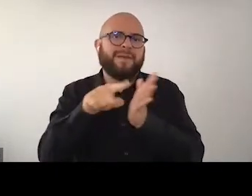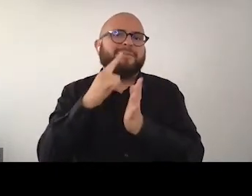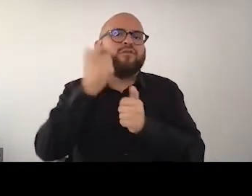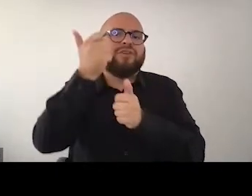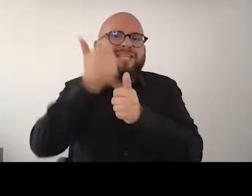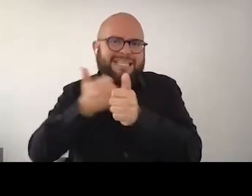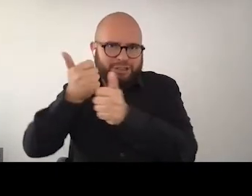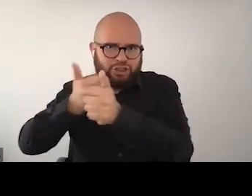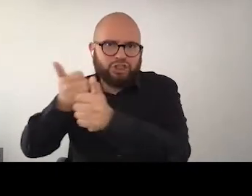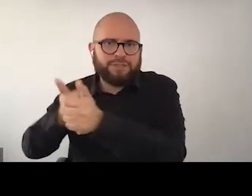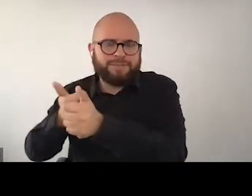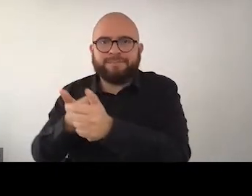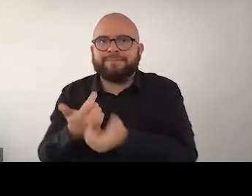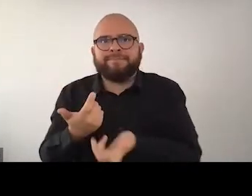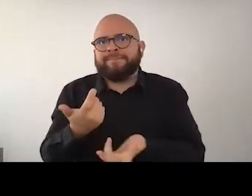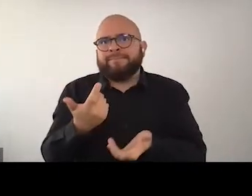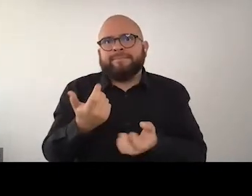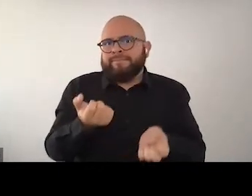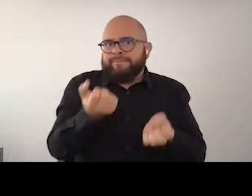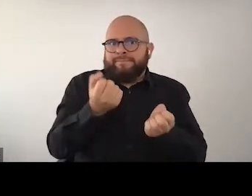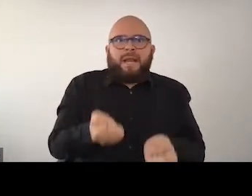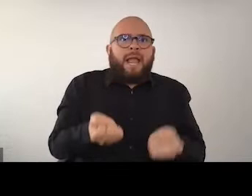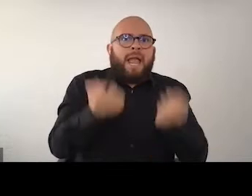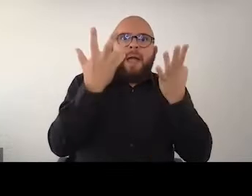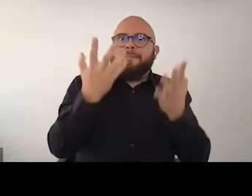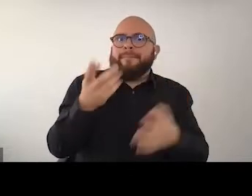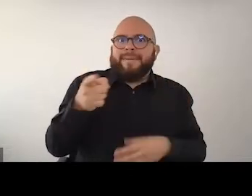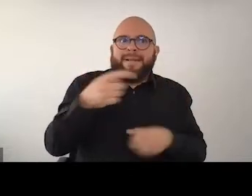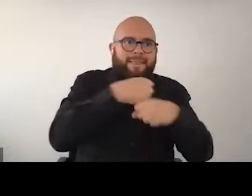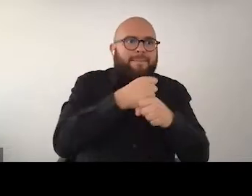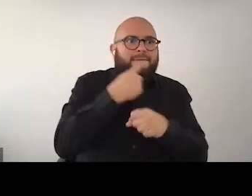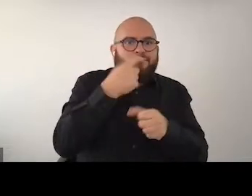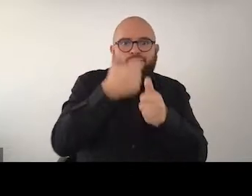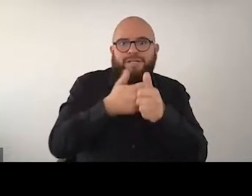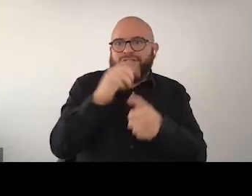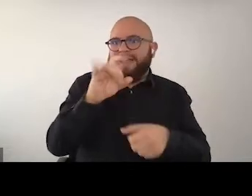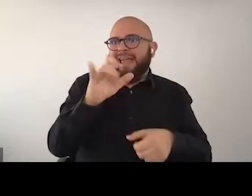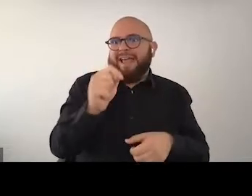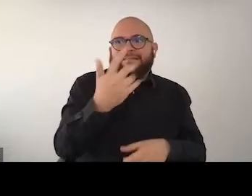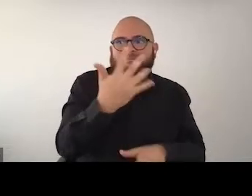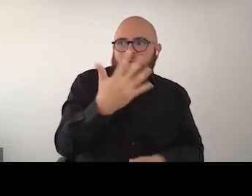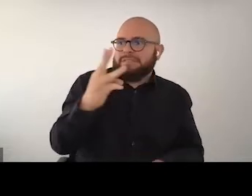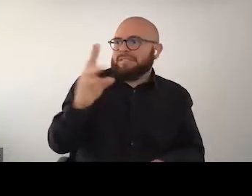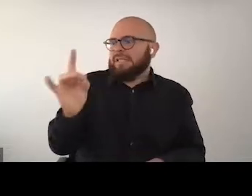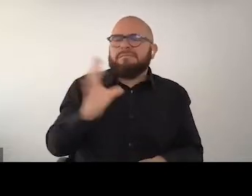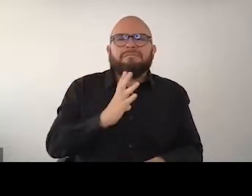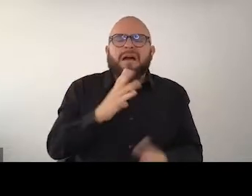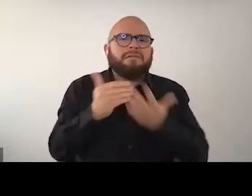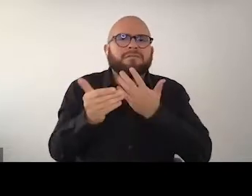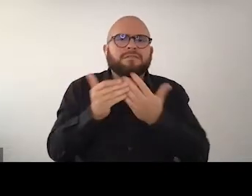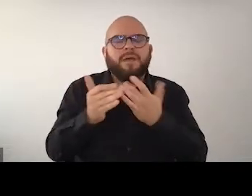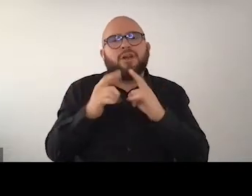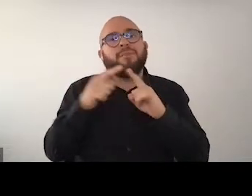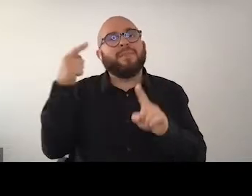Now, they can make an unlimited number of these shorter/longer edits, as long as they're compensating you for the creation of them.